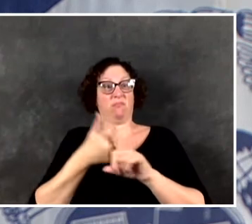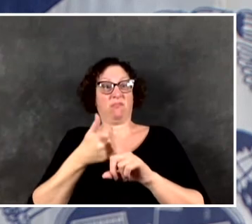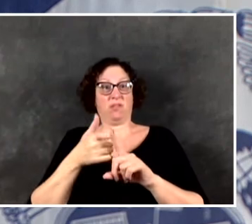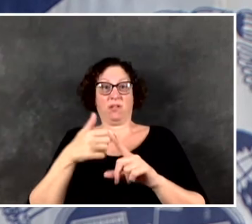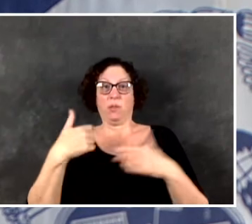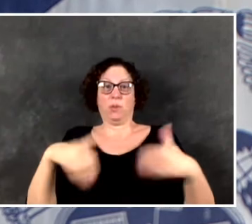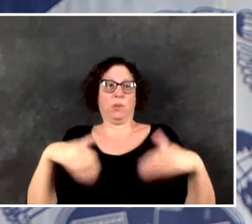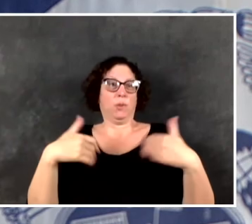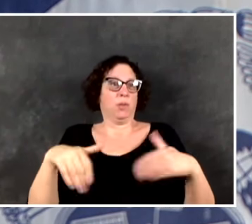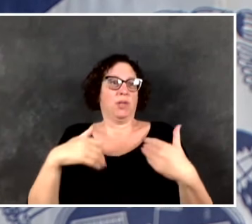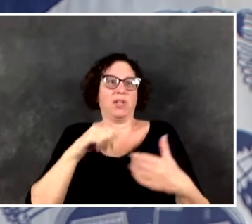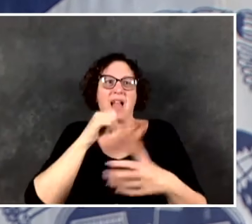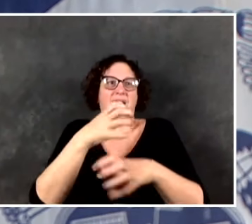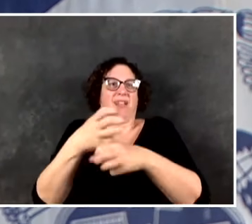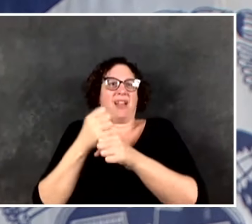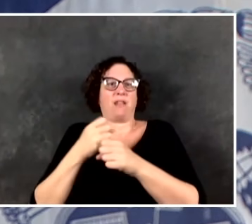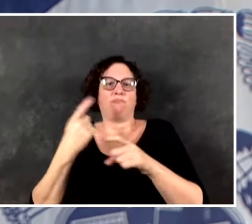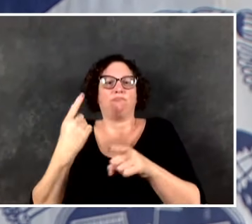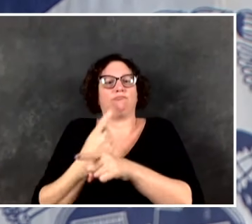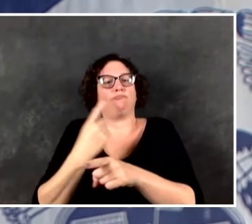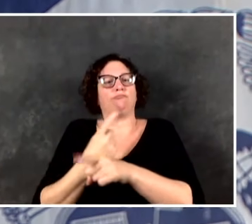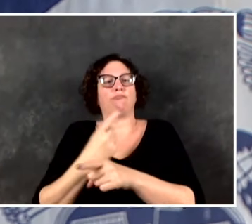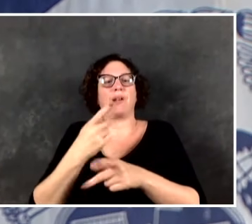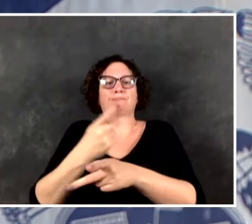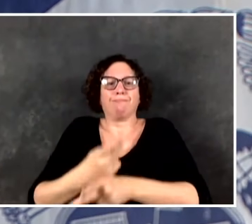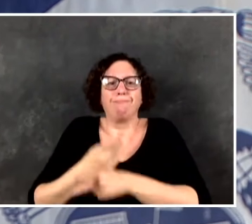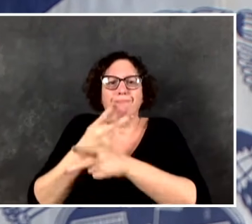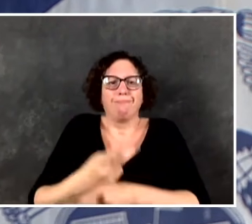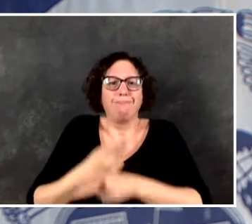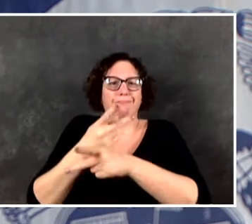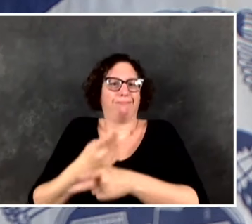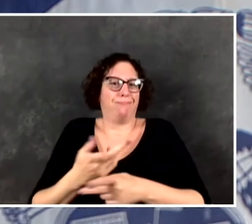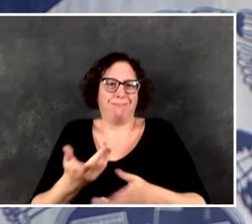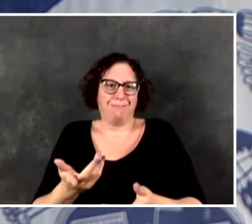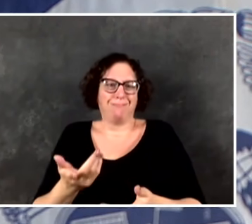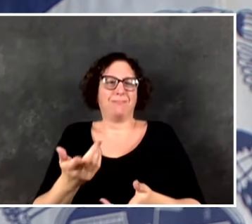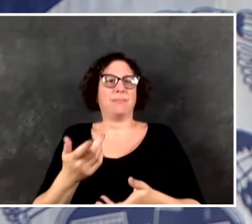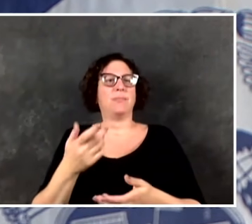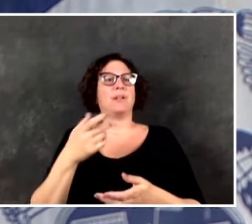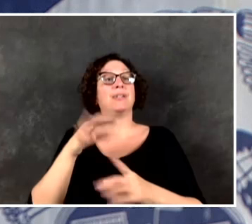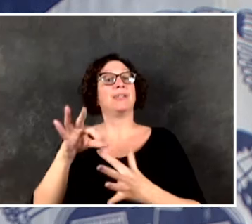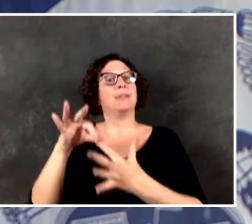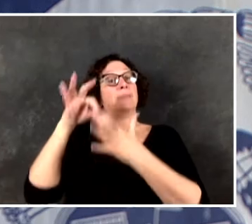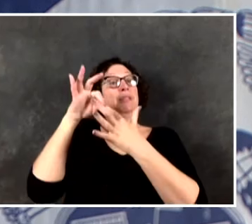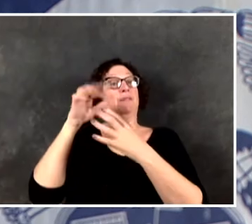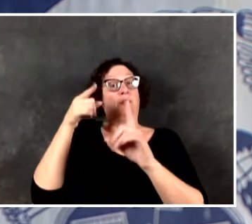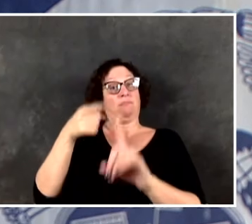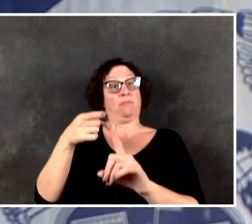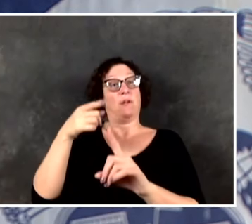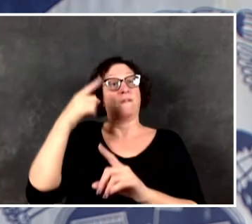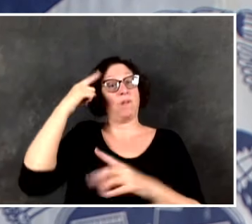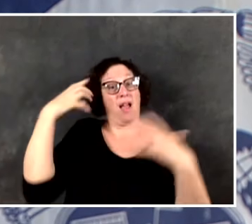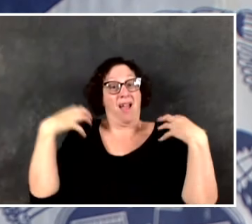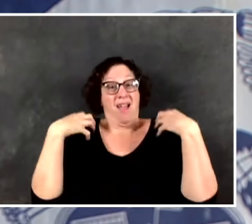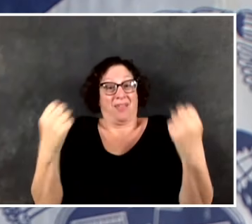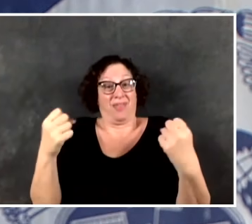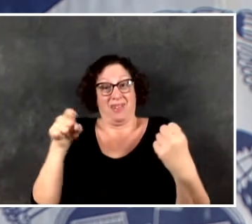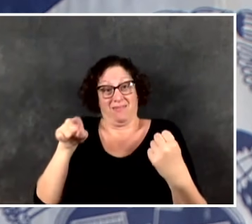IN A SOCIETY THAT HAS NEVER GIVEN PROPER RESPECT TO MENTAL HEALTH.